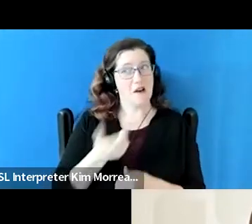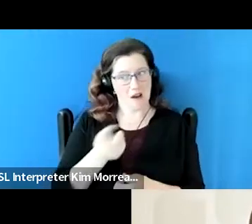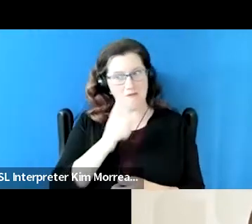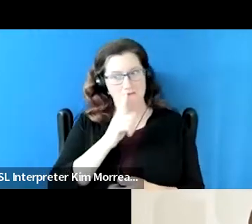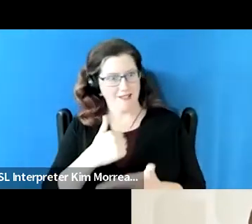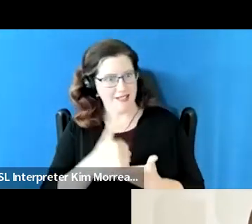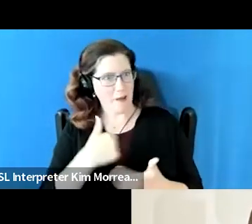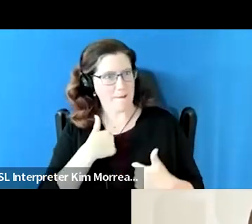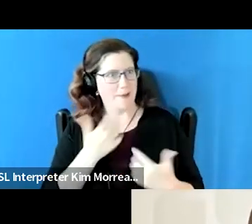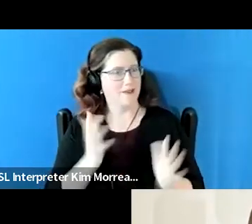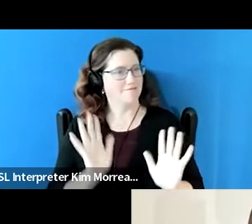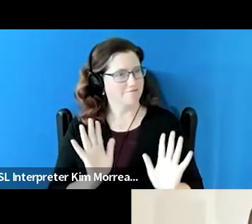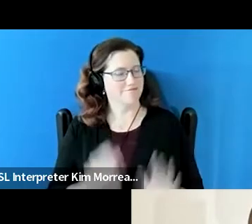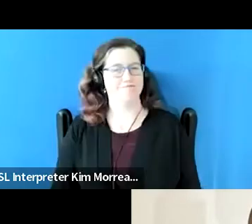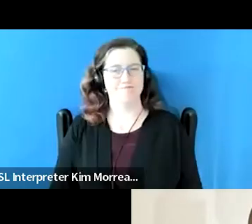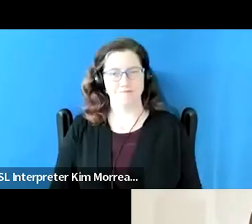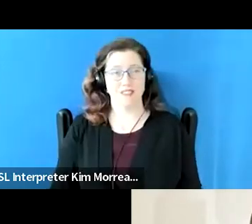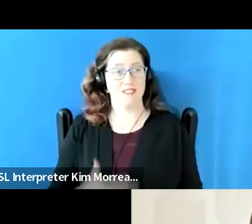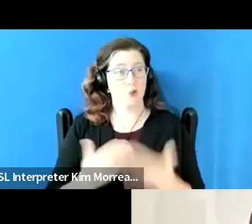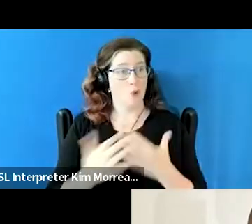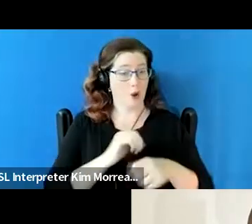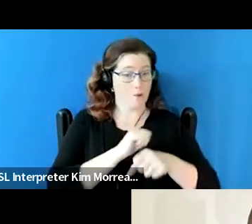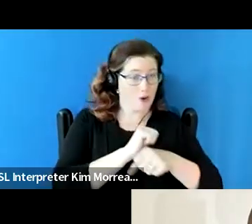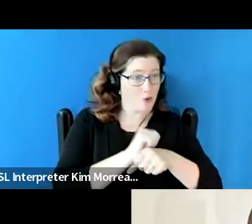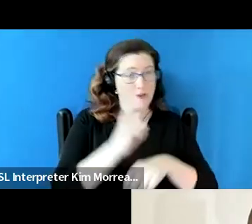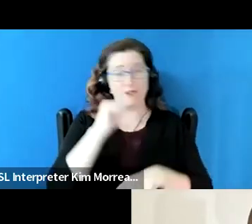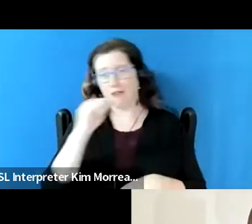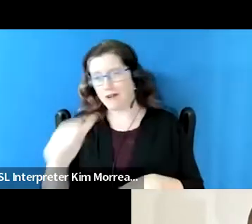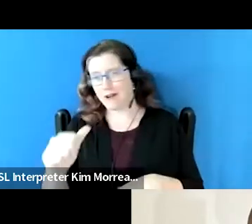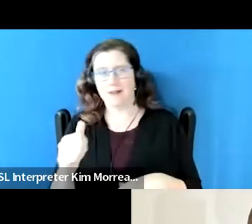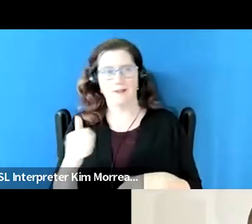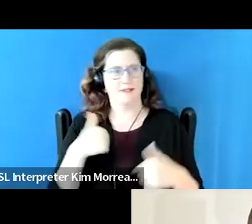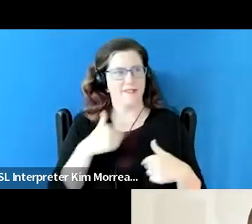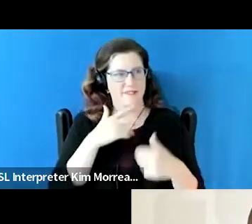So I know whether I'm at work or not, and I'm having a tough time,